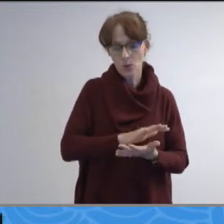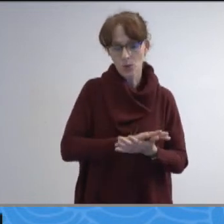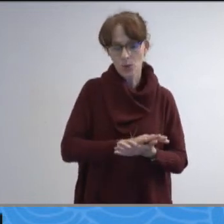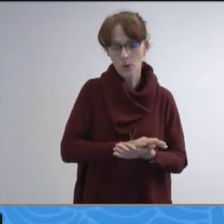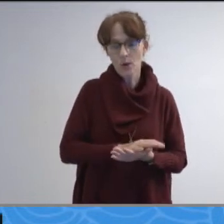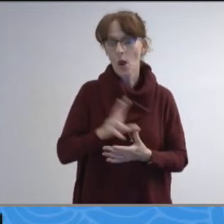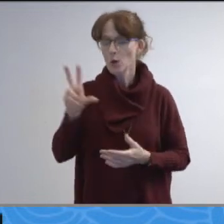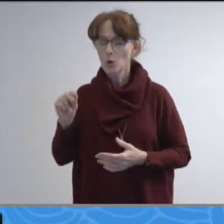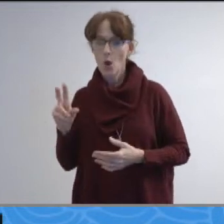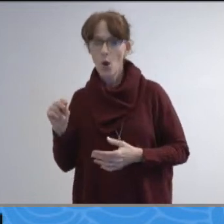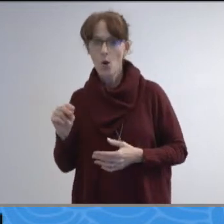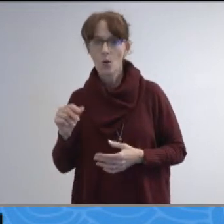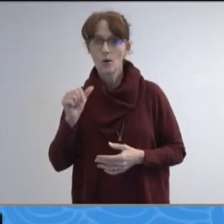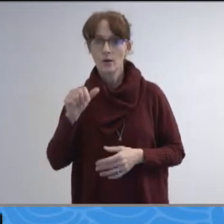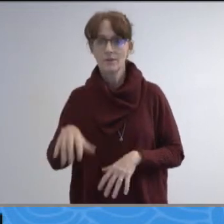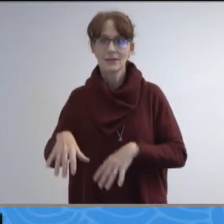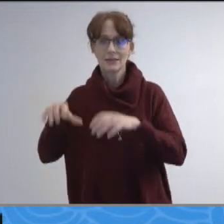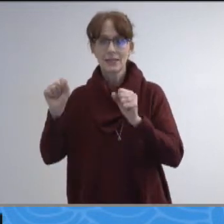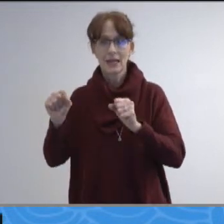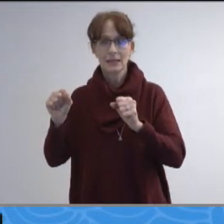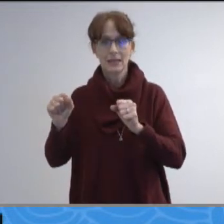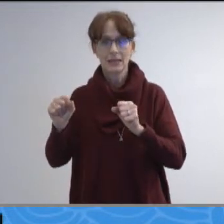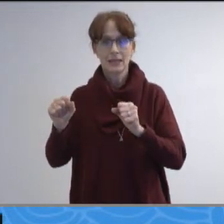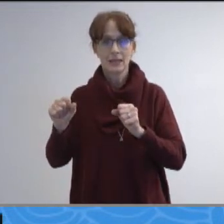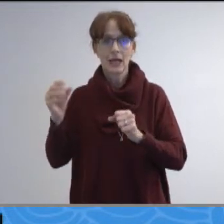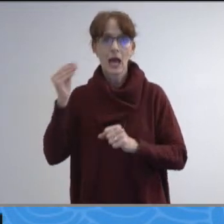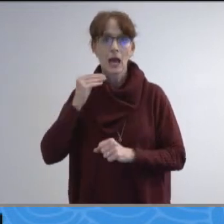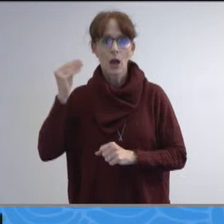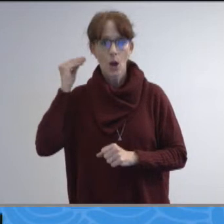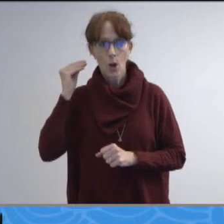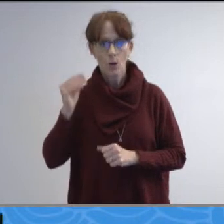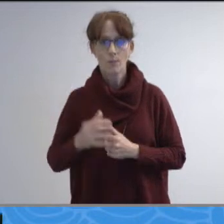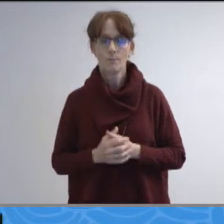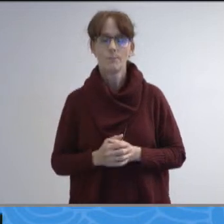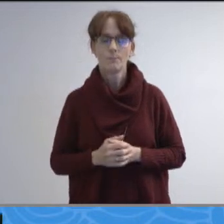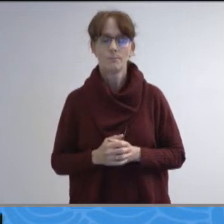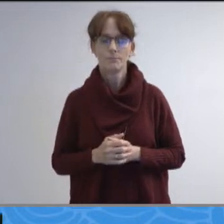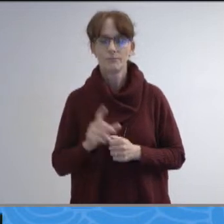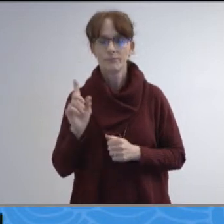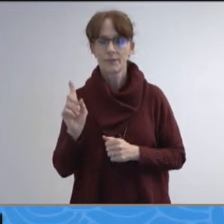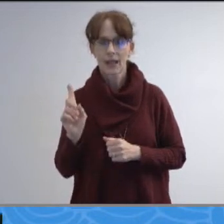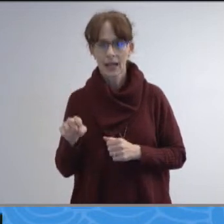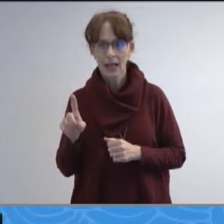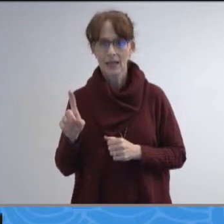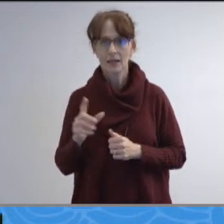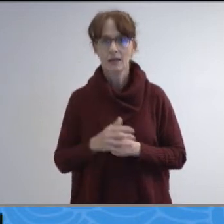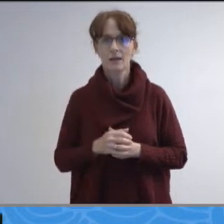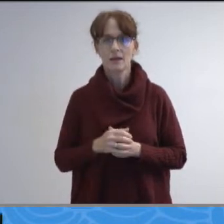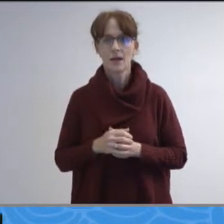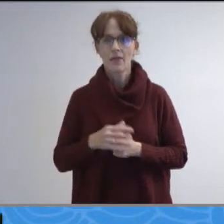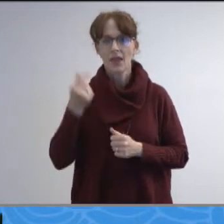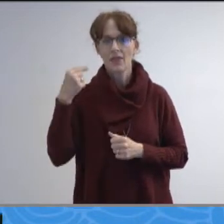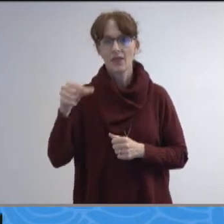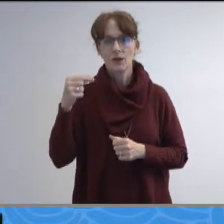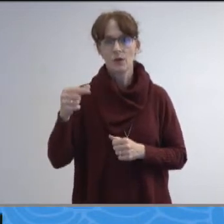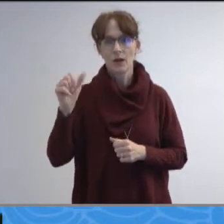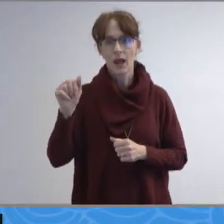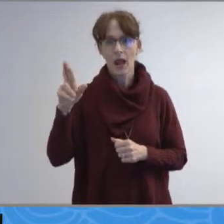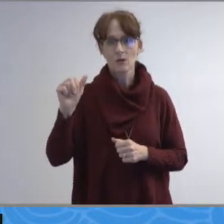click No if you are taking the Diagnostic at home, then they will click the green arrow to move on.